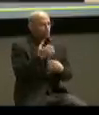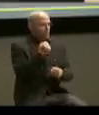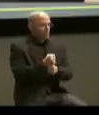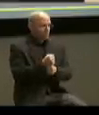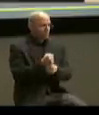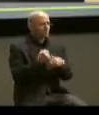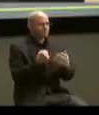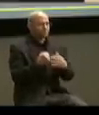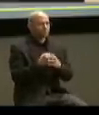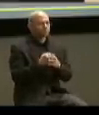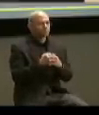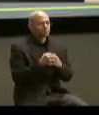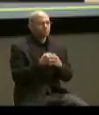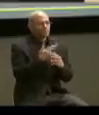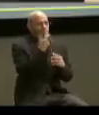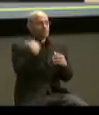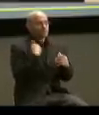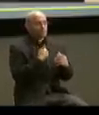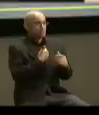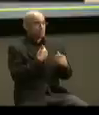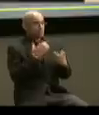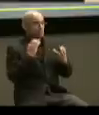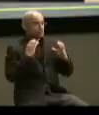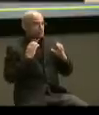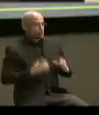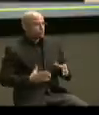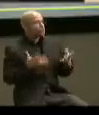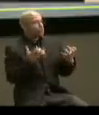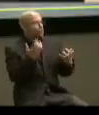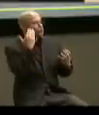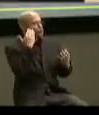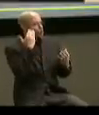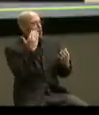CONSUMERS, WE LIKE TO KNOW THAT THE CLAIMS THAT ARE MADE FOR THE